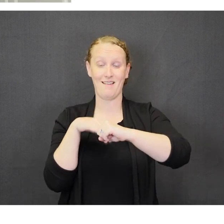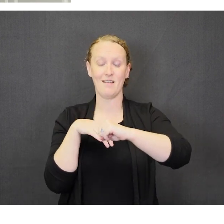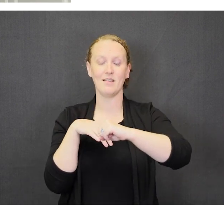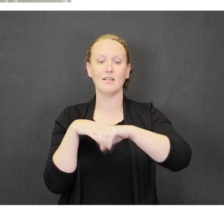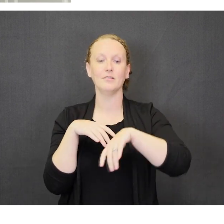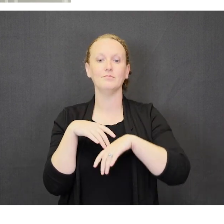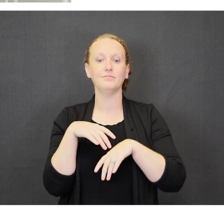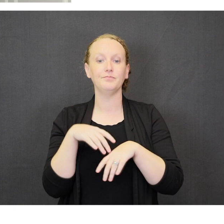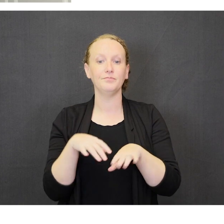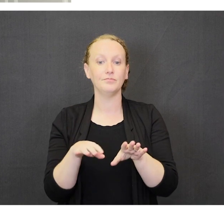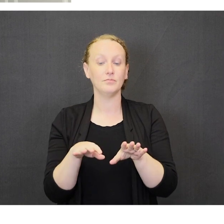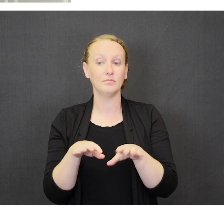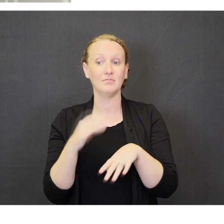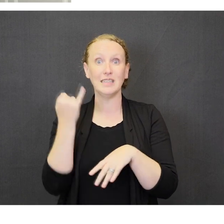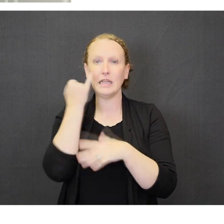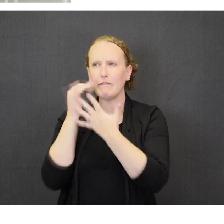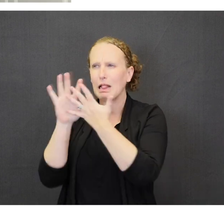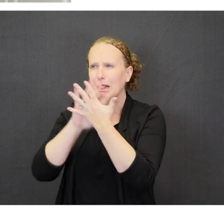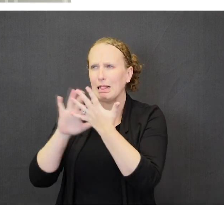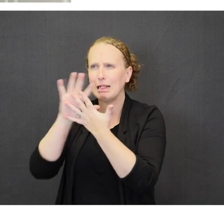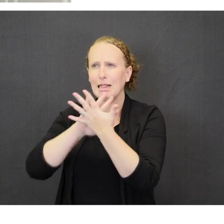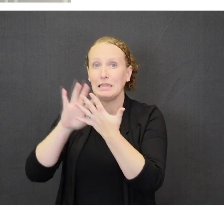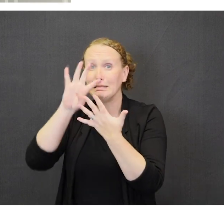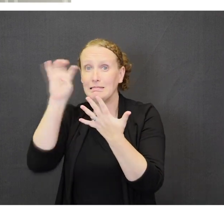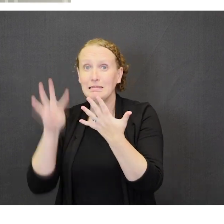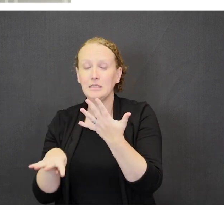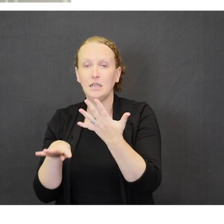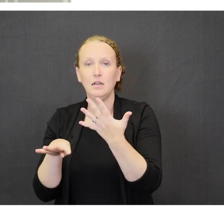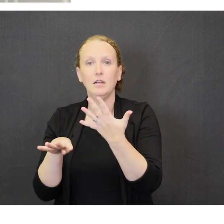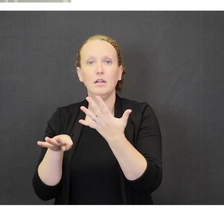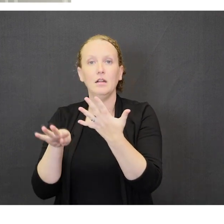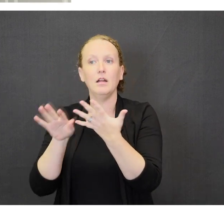for your child right now is to make the unknown known to the best of your